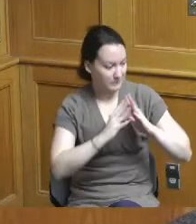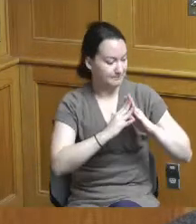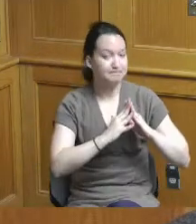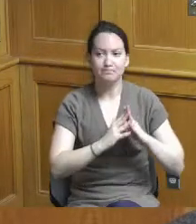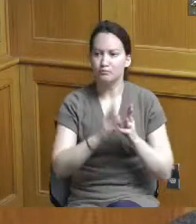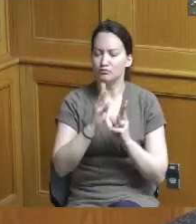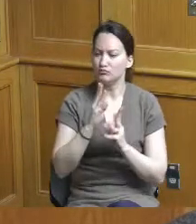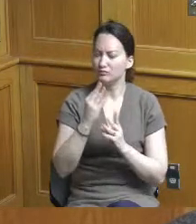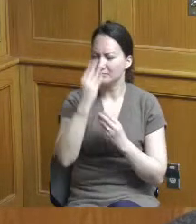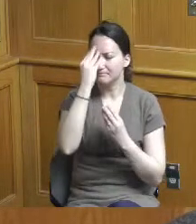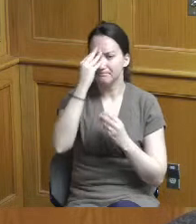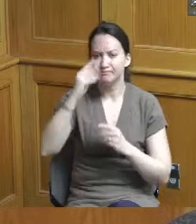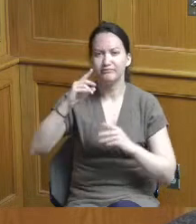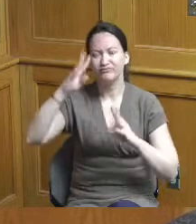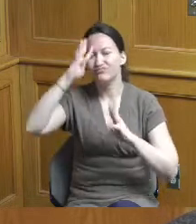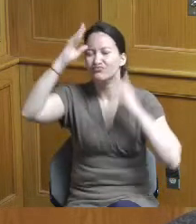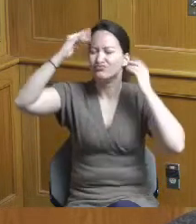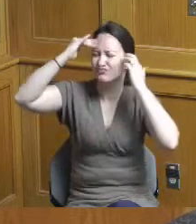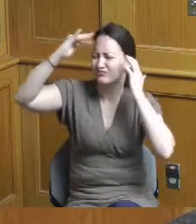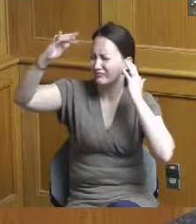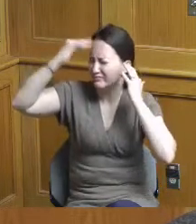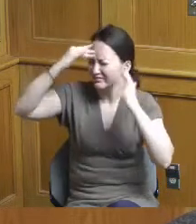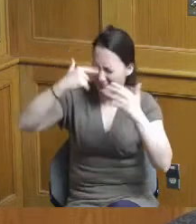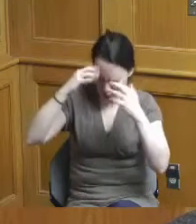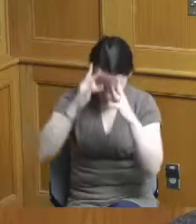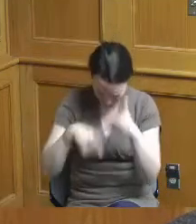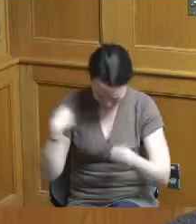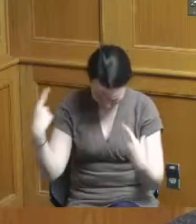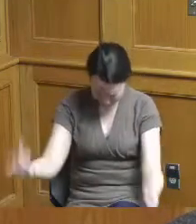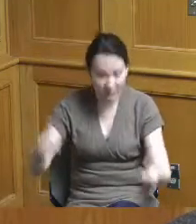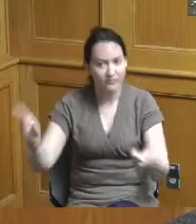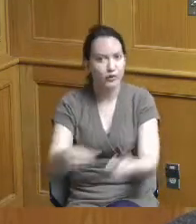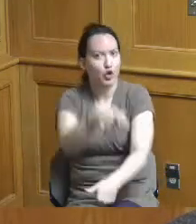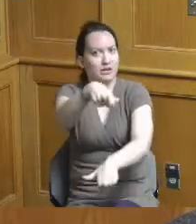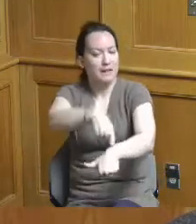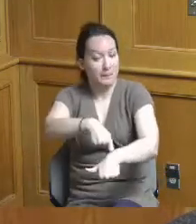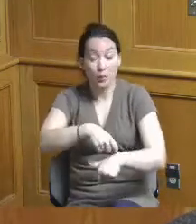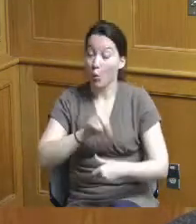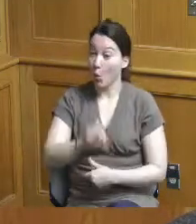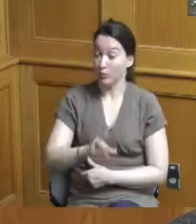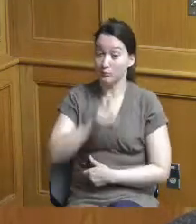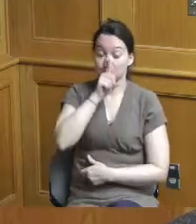some creative things that we can do that we have not done before or included in a budget and I'll